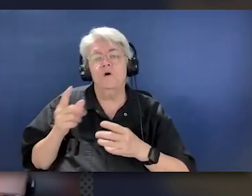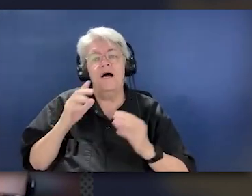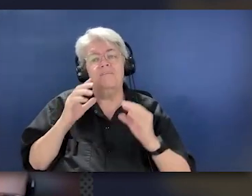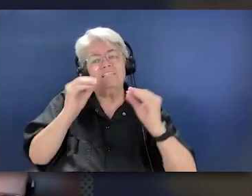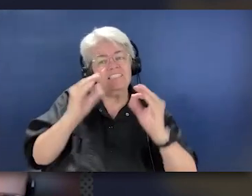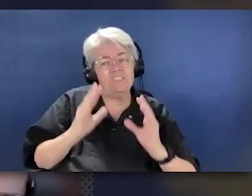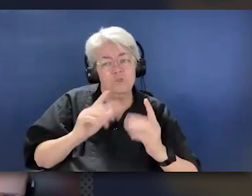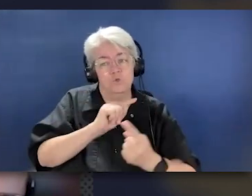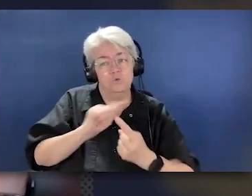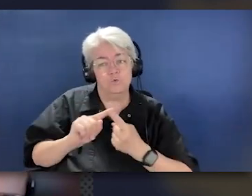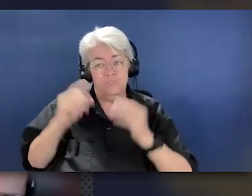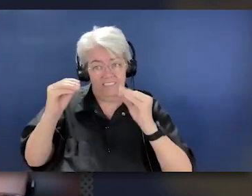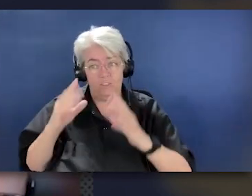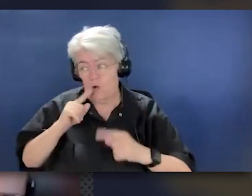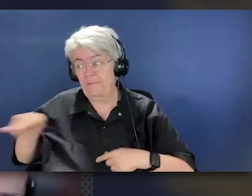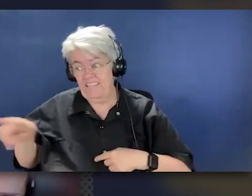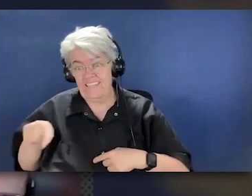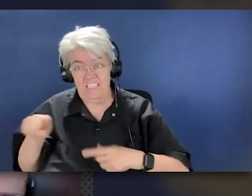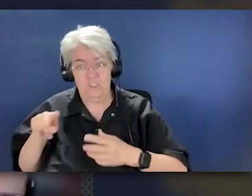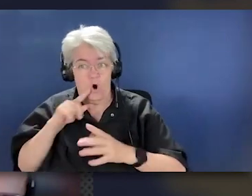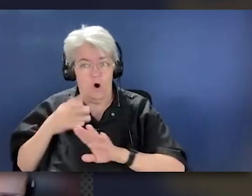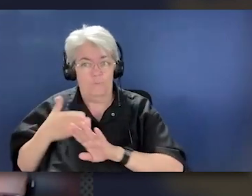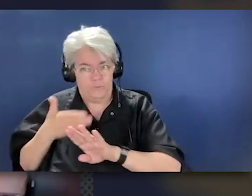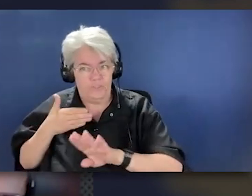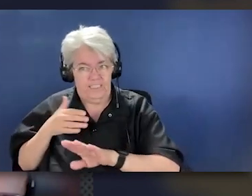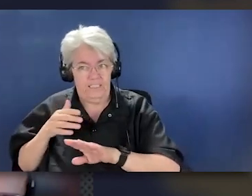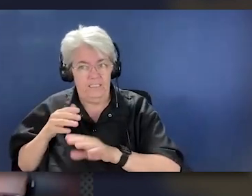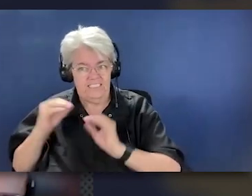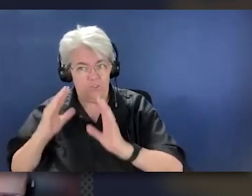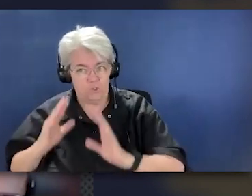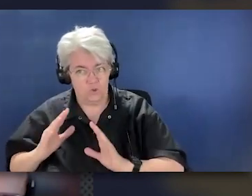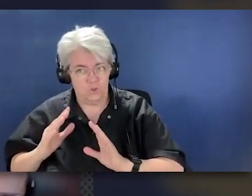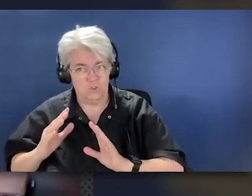my students are pre-service teachers—a teacher-to-teacher overview of gen AI,